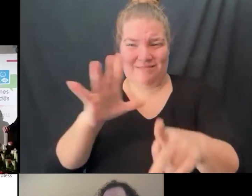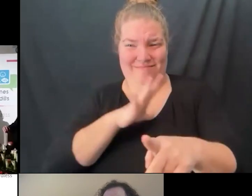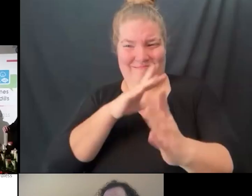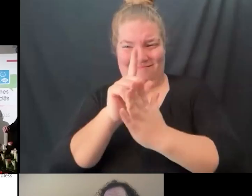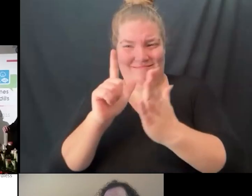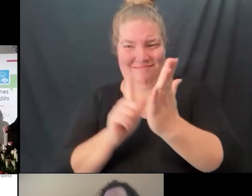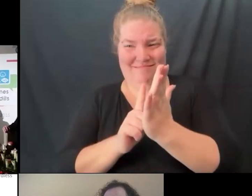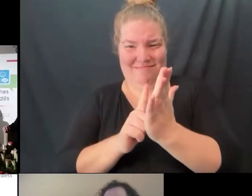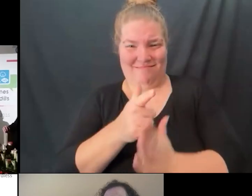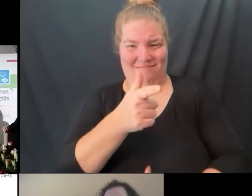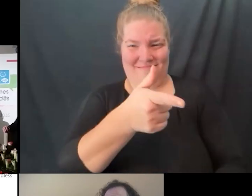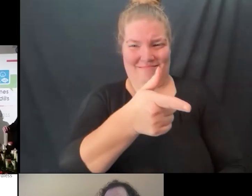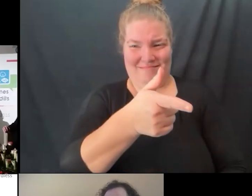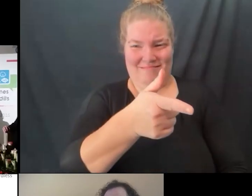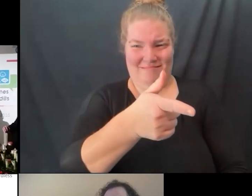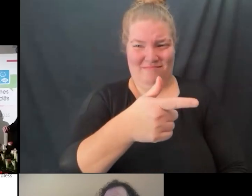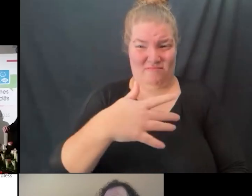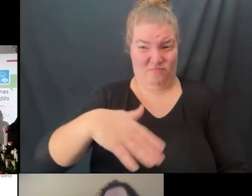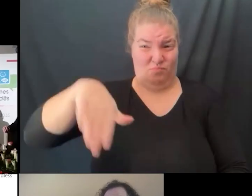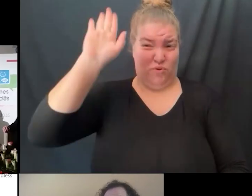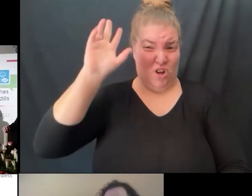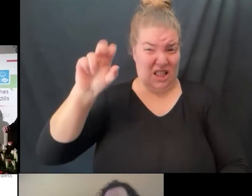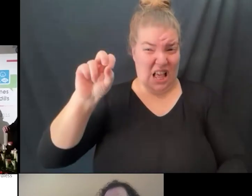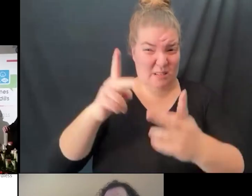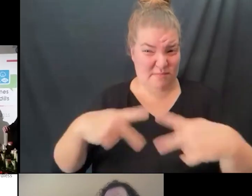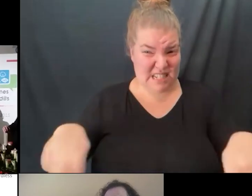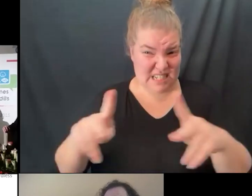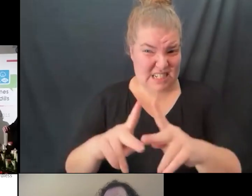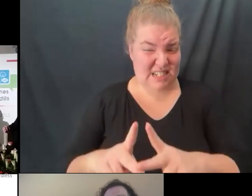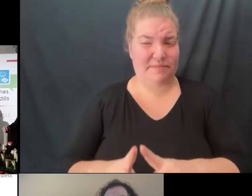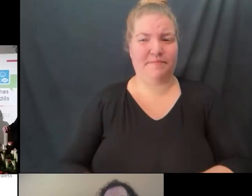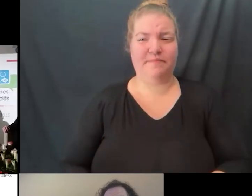that name 2.1 in their legislation than by far,